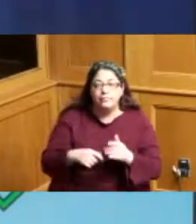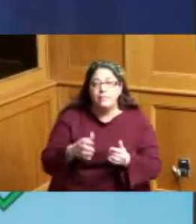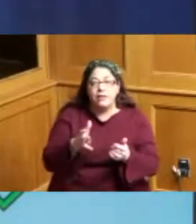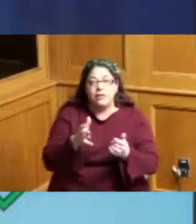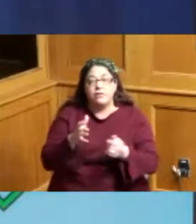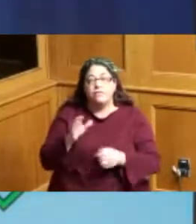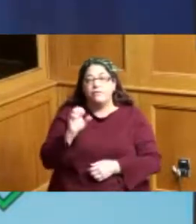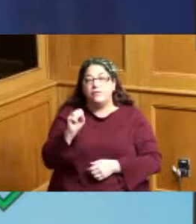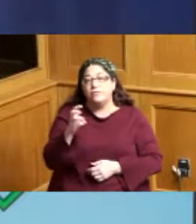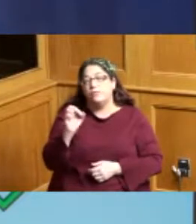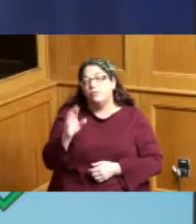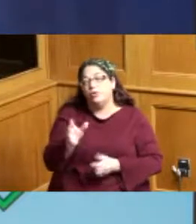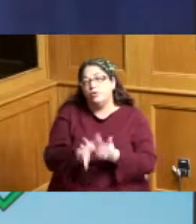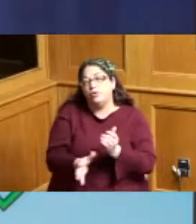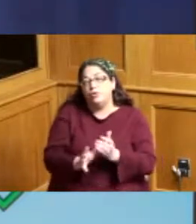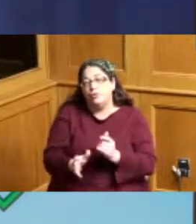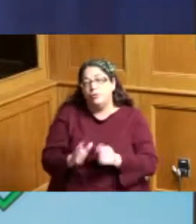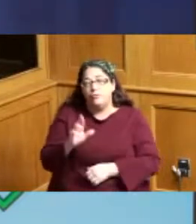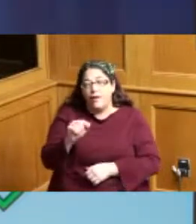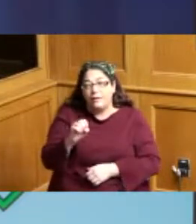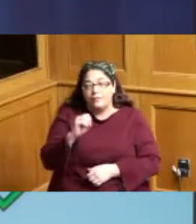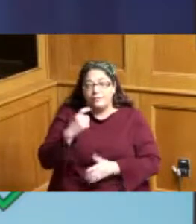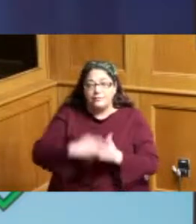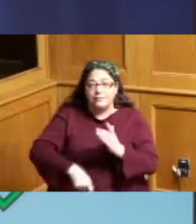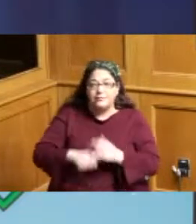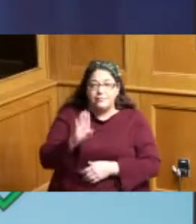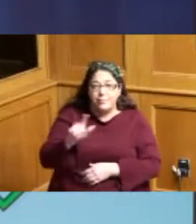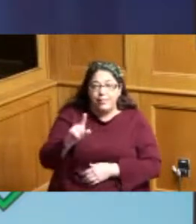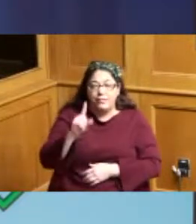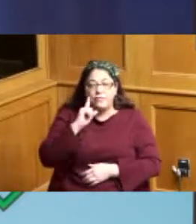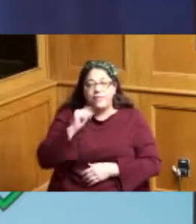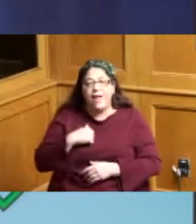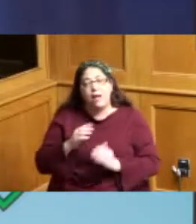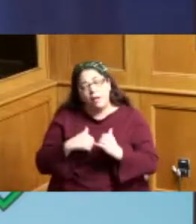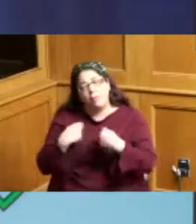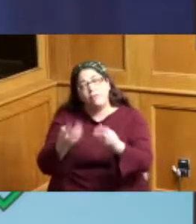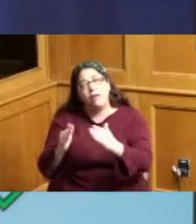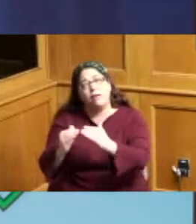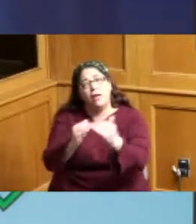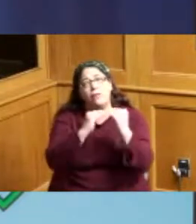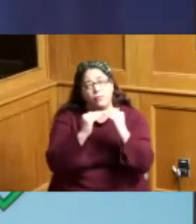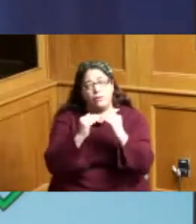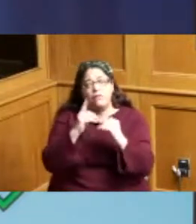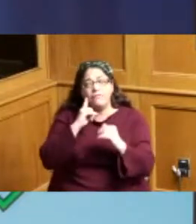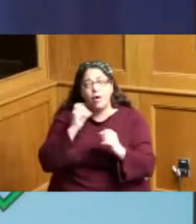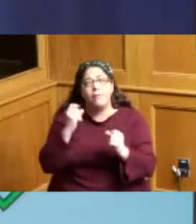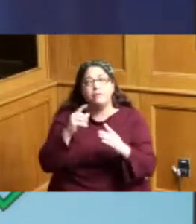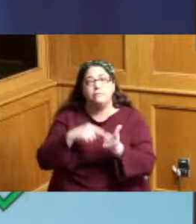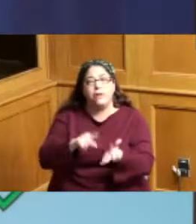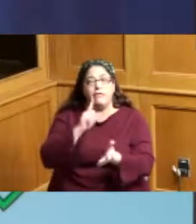to recommend ways to improve both affordability and equity on their rate structure many of the